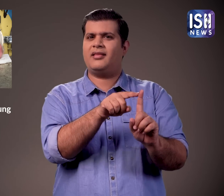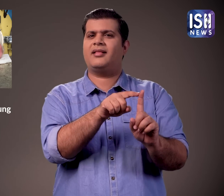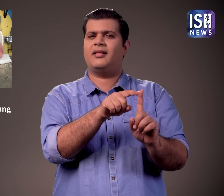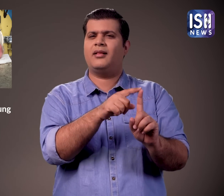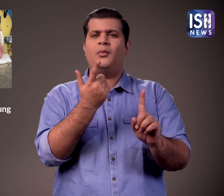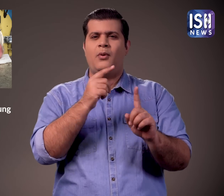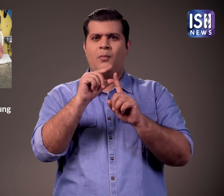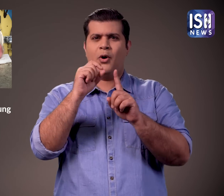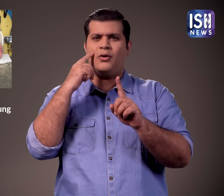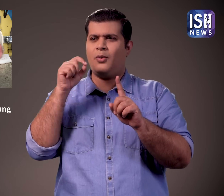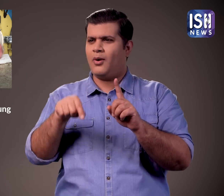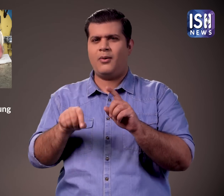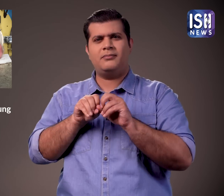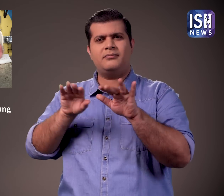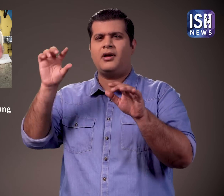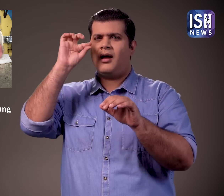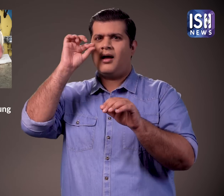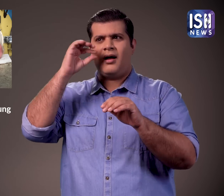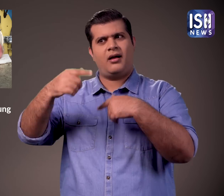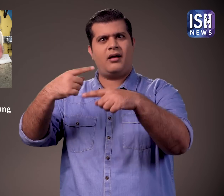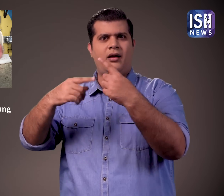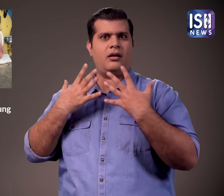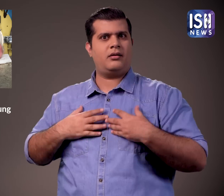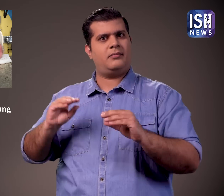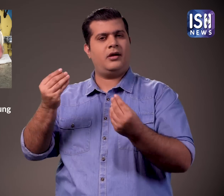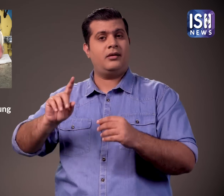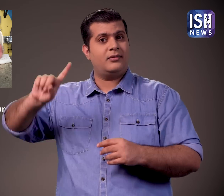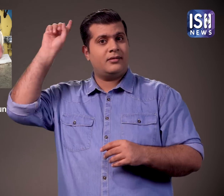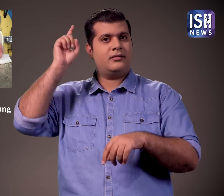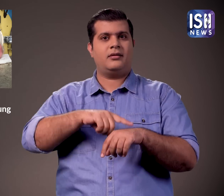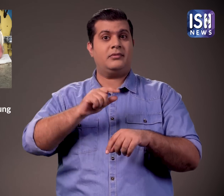Since polio vaccines are now available, such devices are no longer necessary, although they were required in the past.